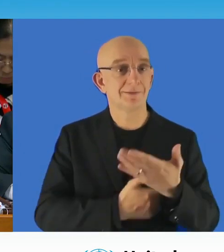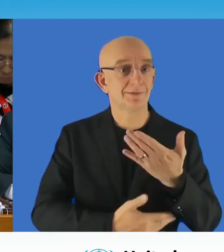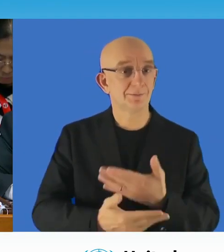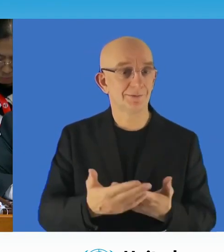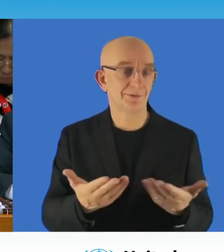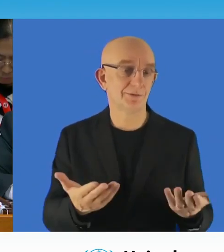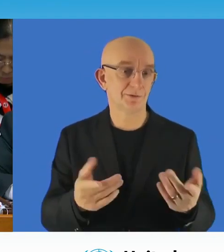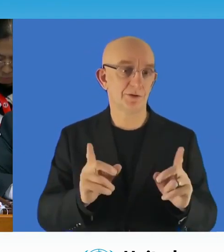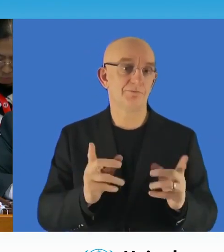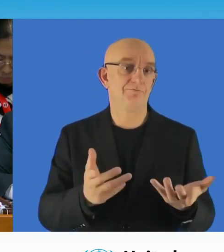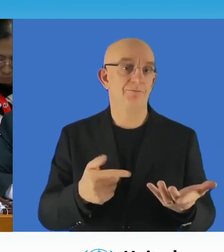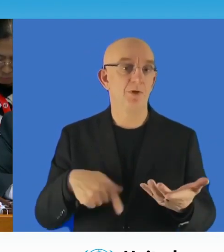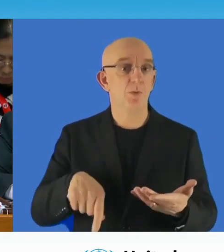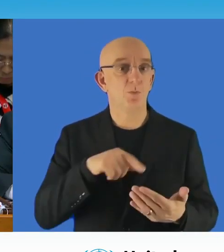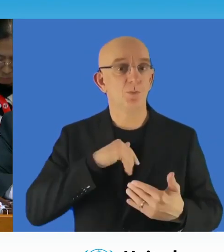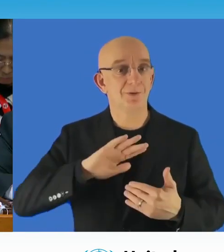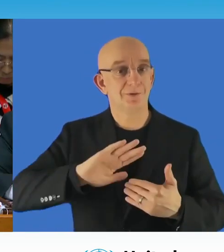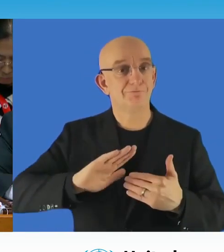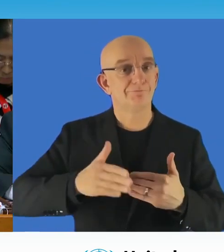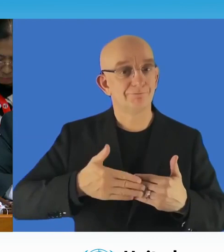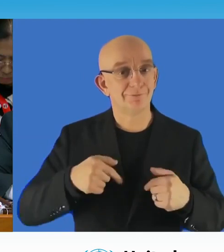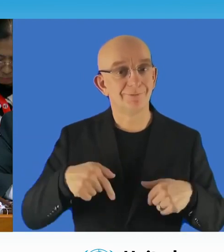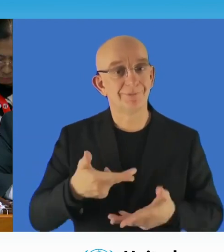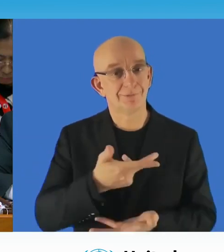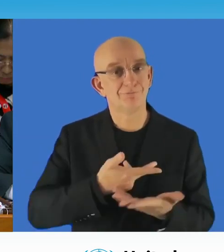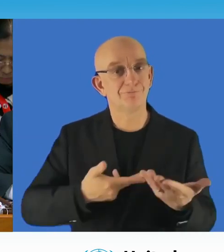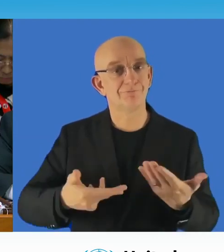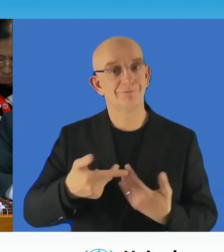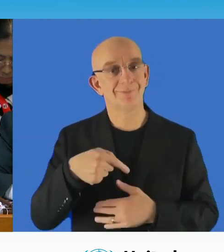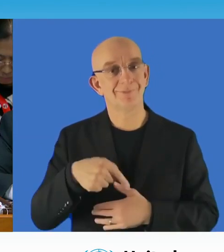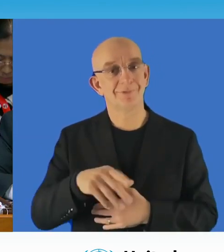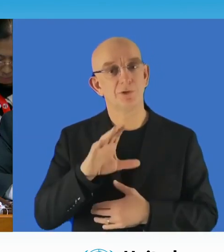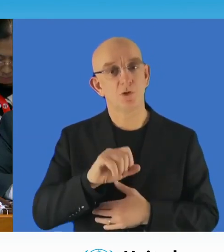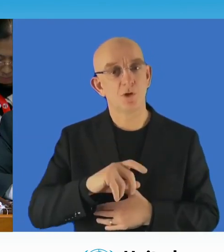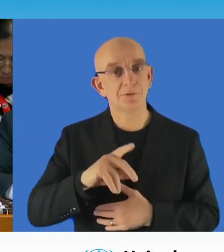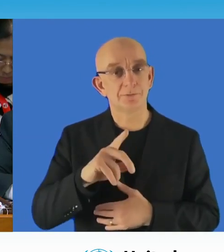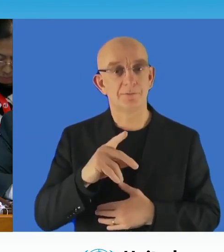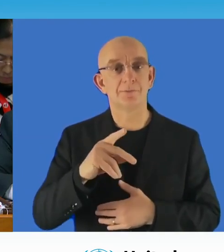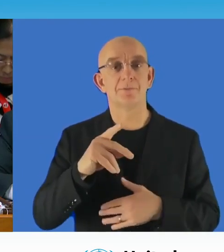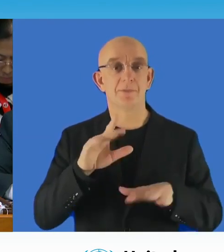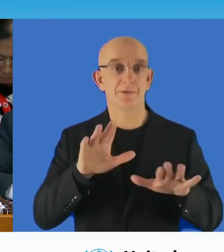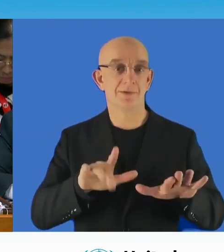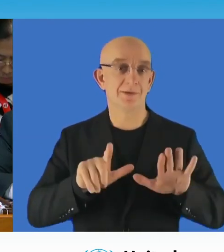the discussions of cosp 17 and looking ahead to the summit of the future it is clear that